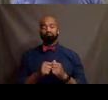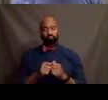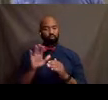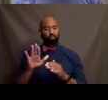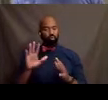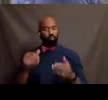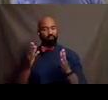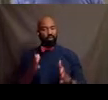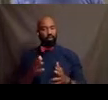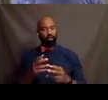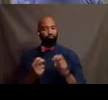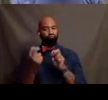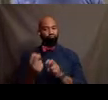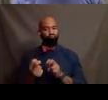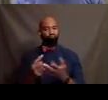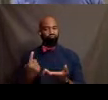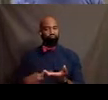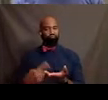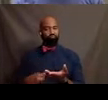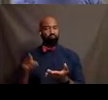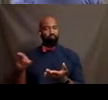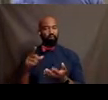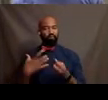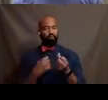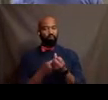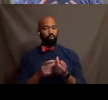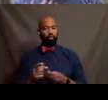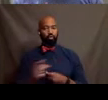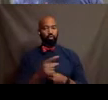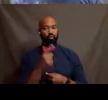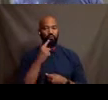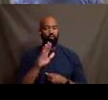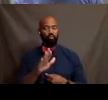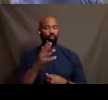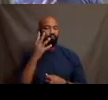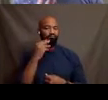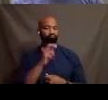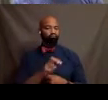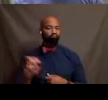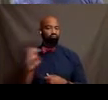There's something to be said for a medication that you can administer yourself on a daily basis.